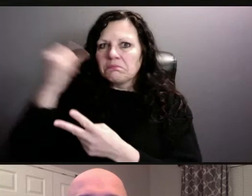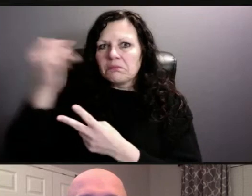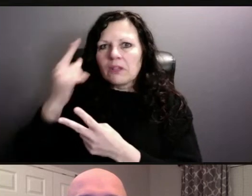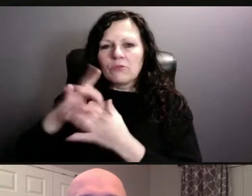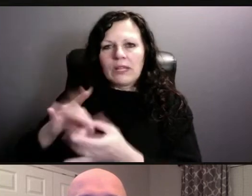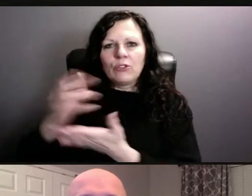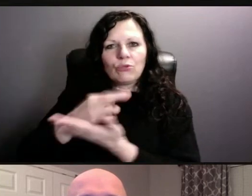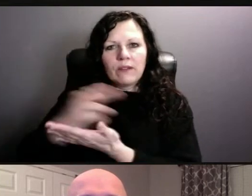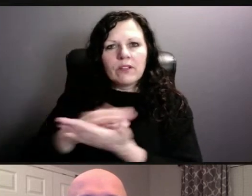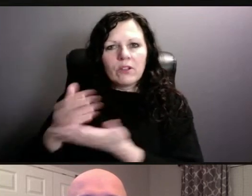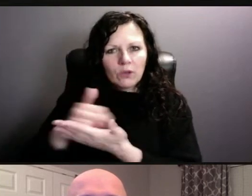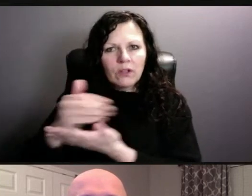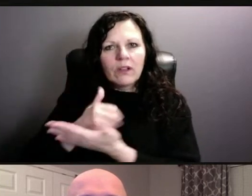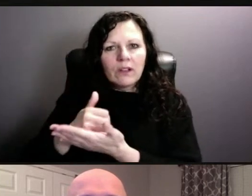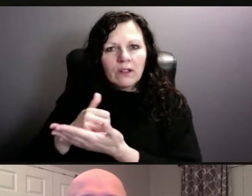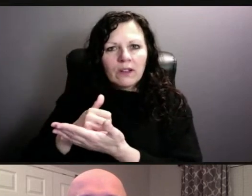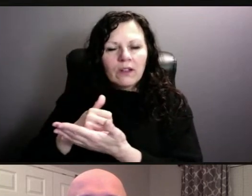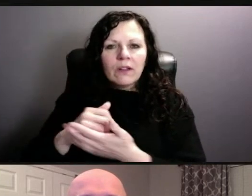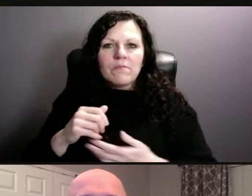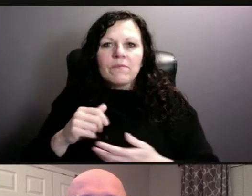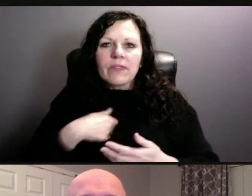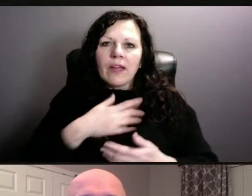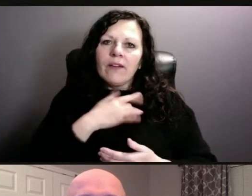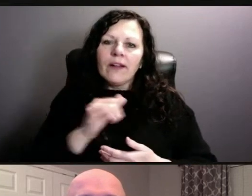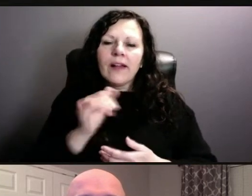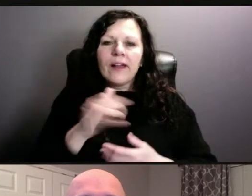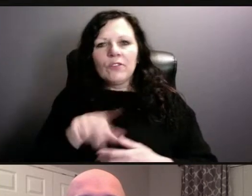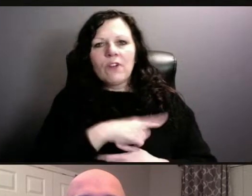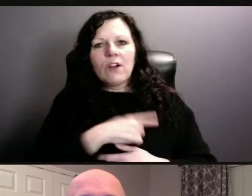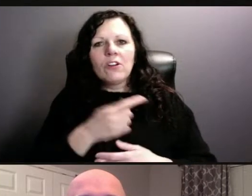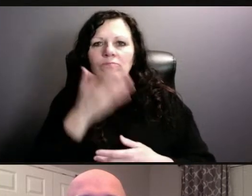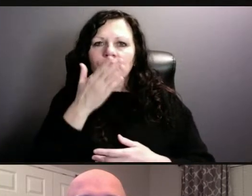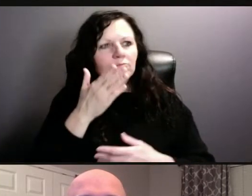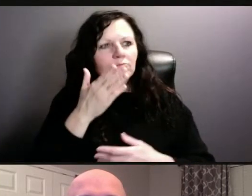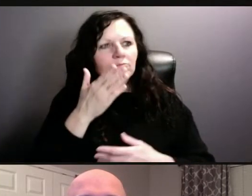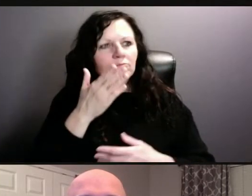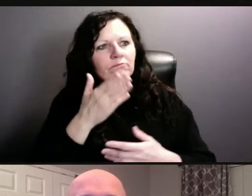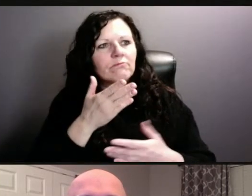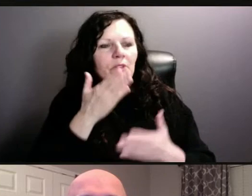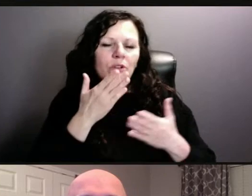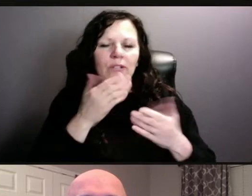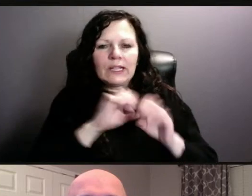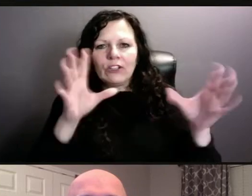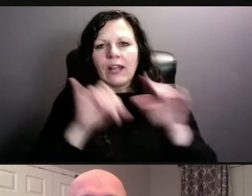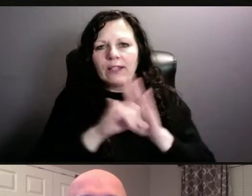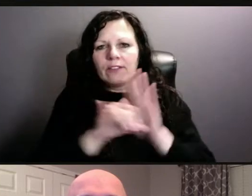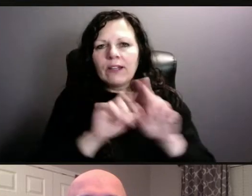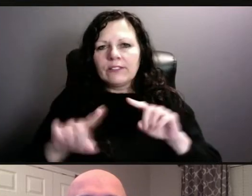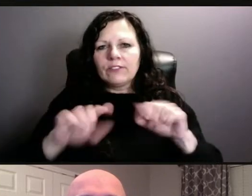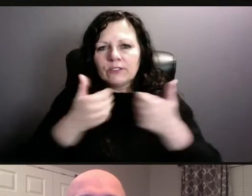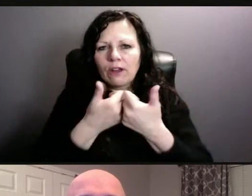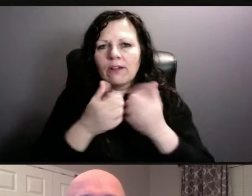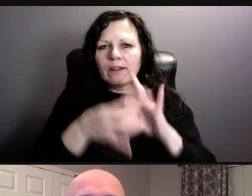THAT MAKE MOST SENSE FOR